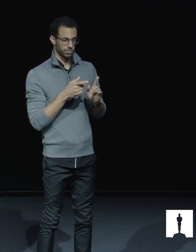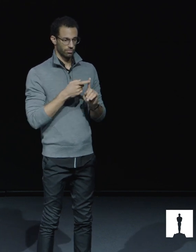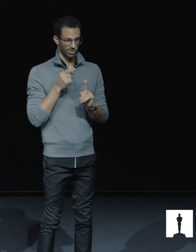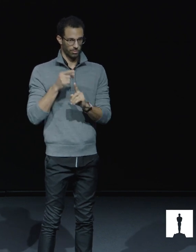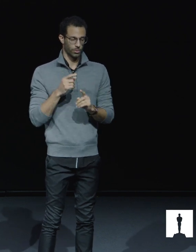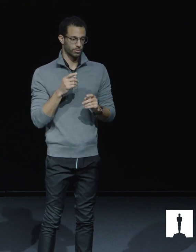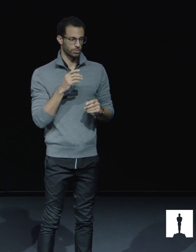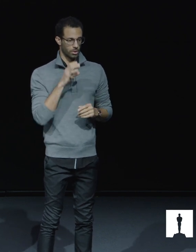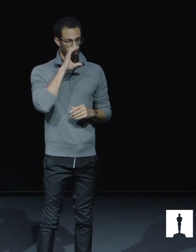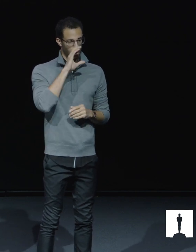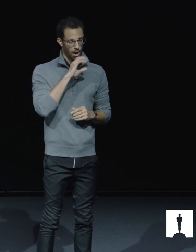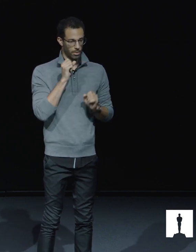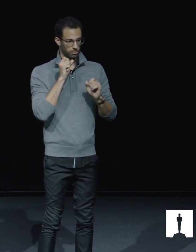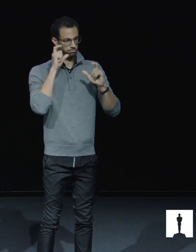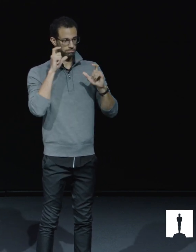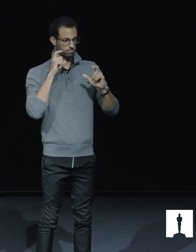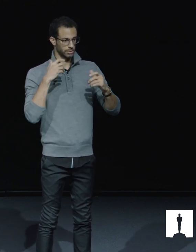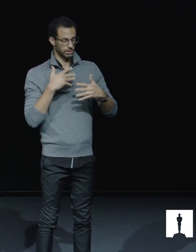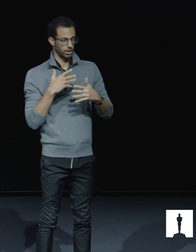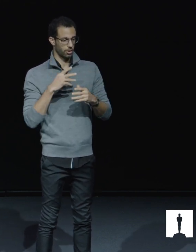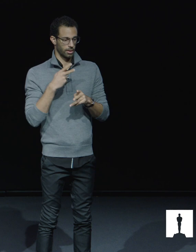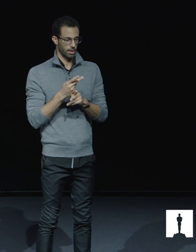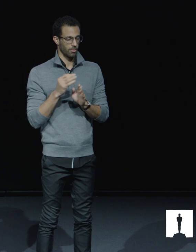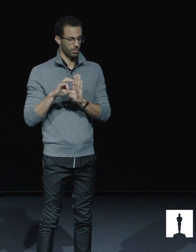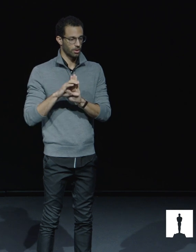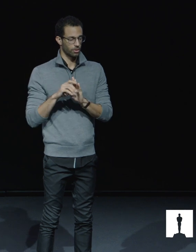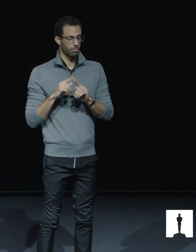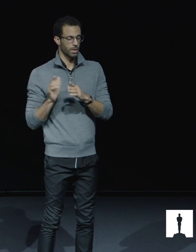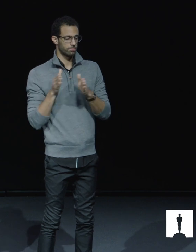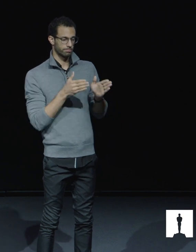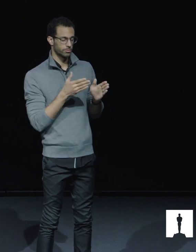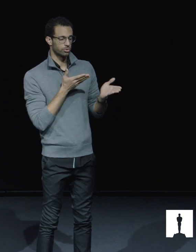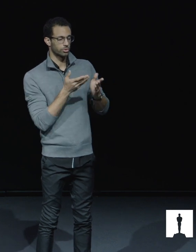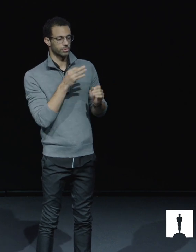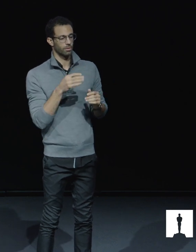to a question of their utility in the service of terror or anti-Black whiteness. And in